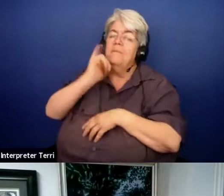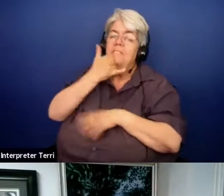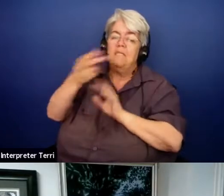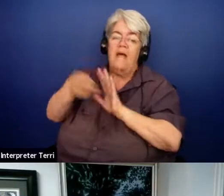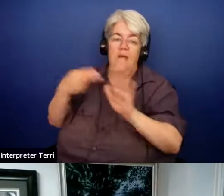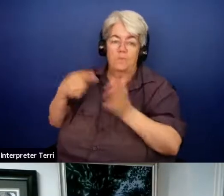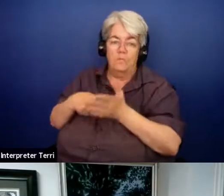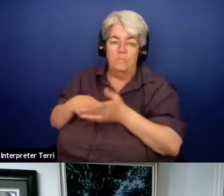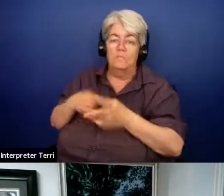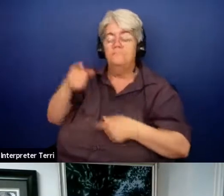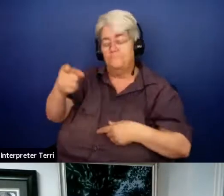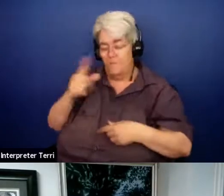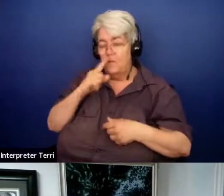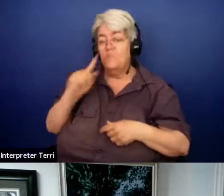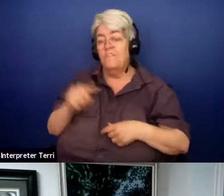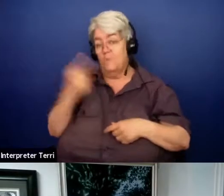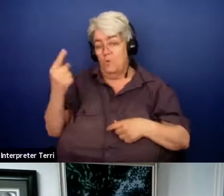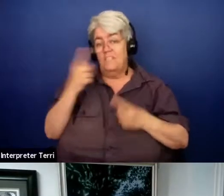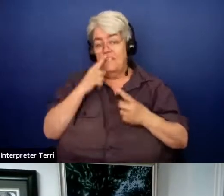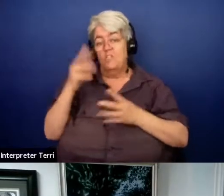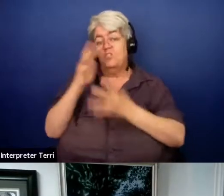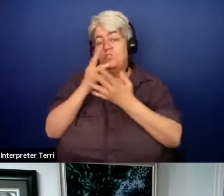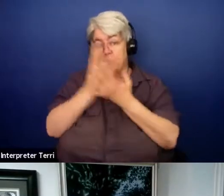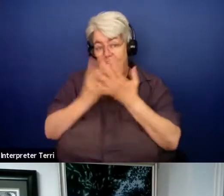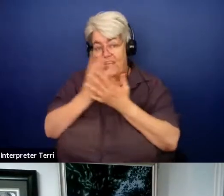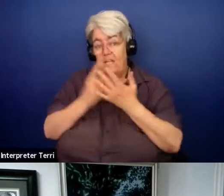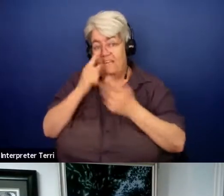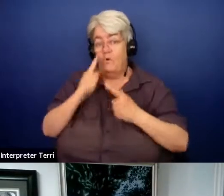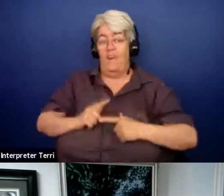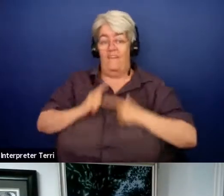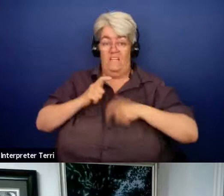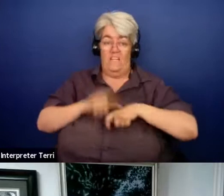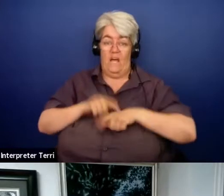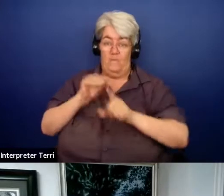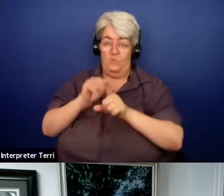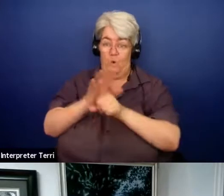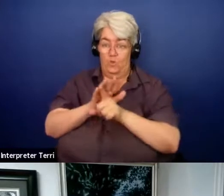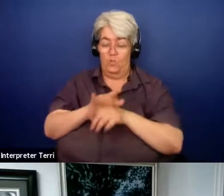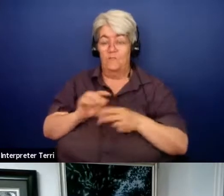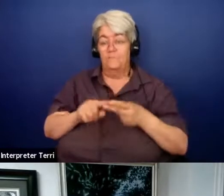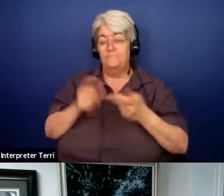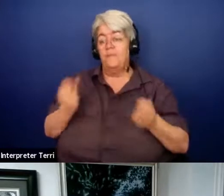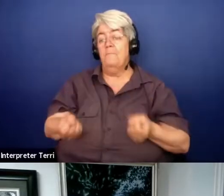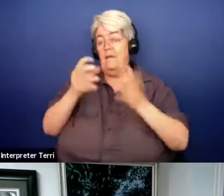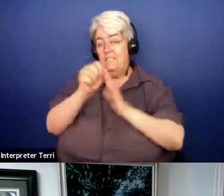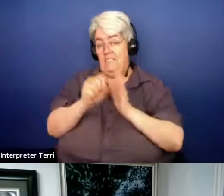I think the first issue is screening for lifetime exposure. There's a number of states that start to